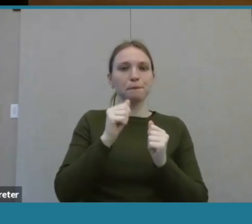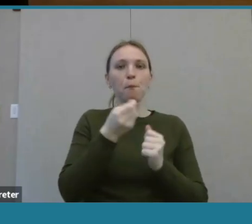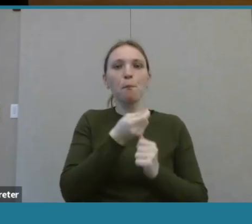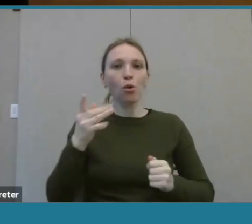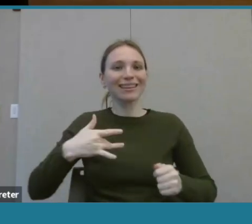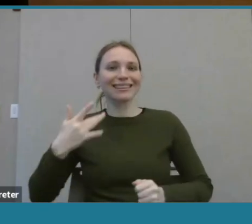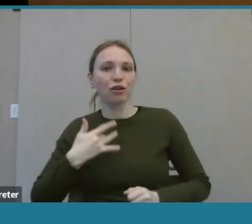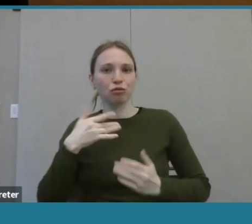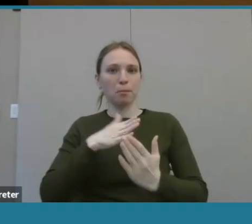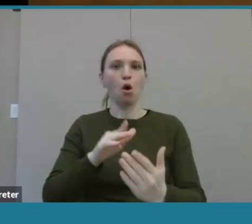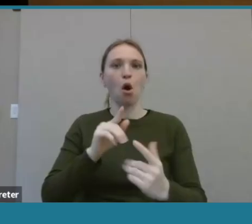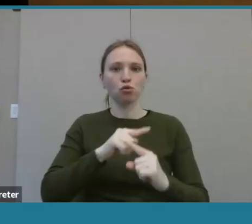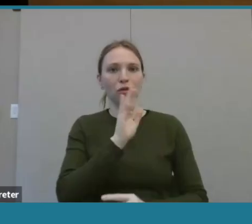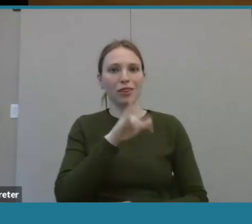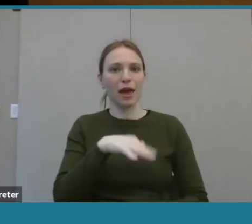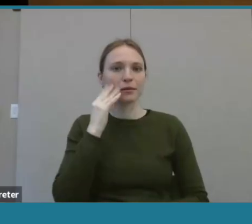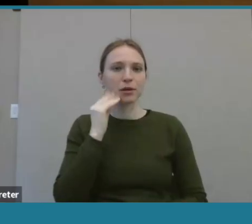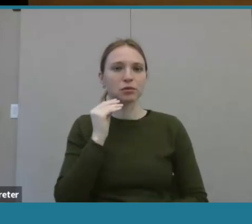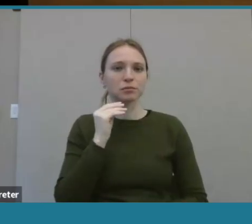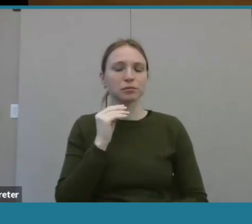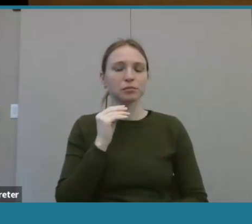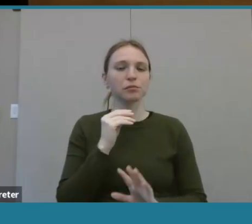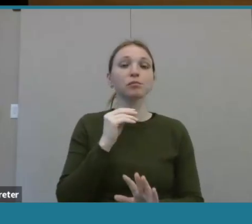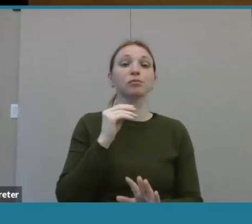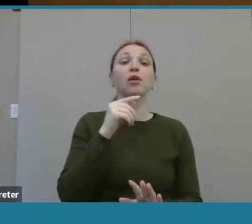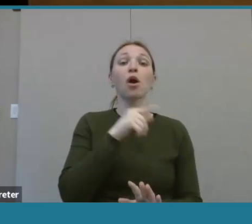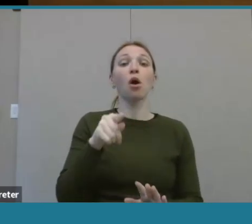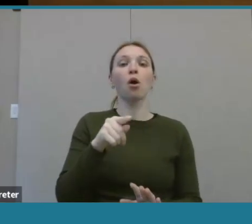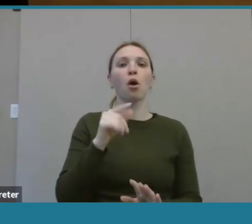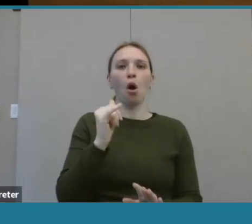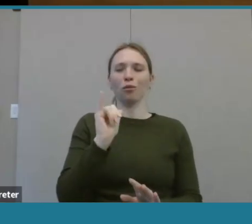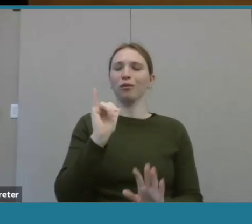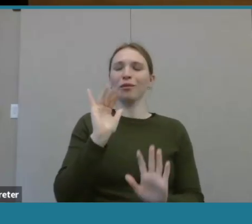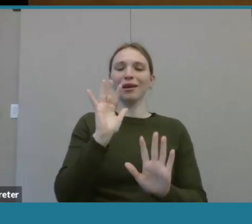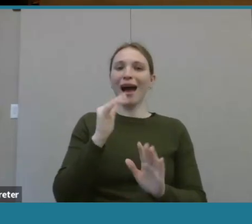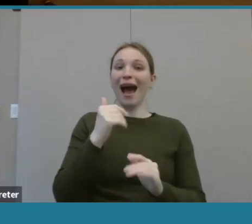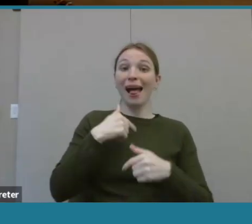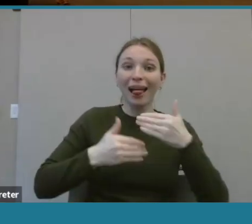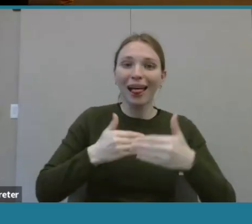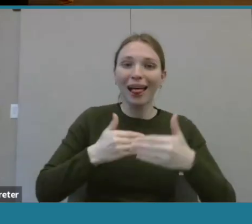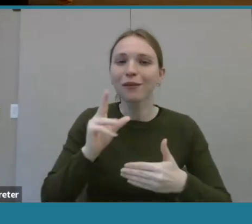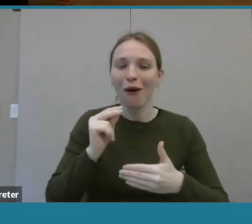And what we took from people were— oh, I'm not to that yet. It goes to Alice Wong and how we figured out from there. So I'll pass it off to her.